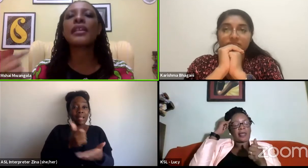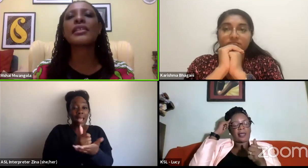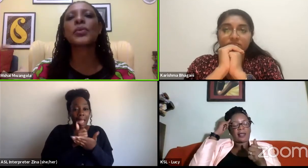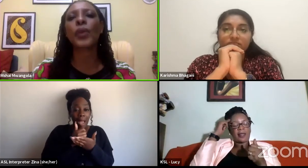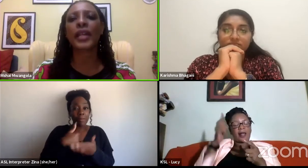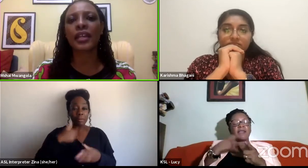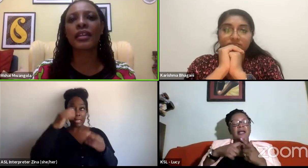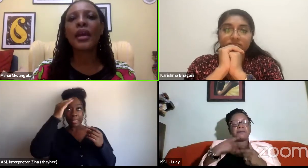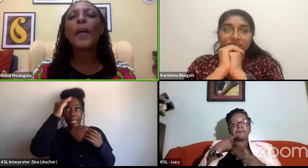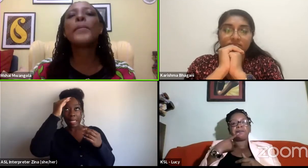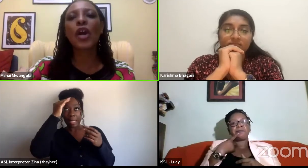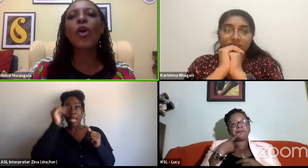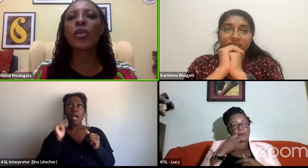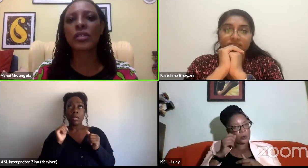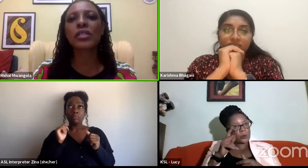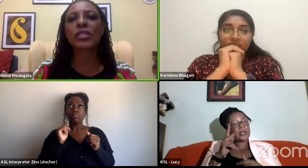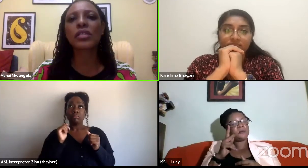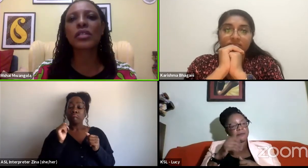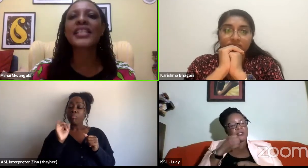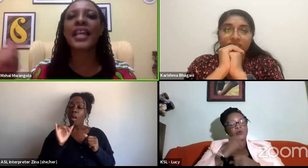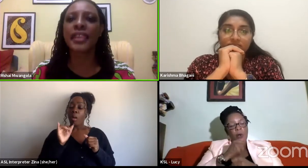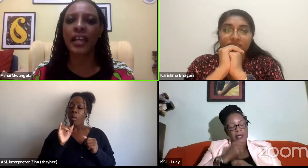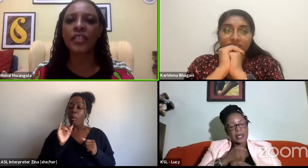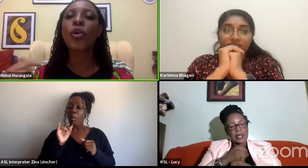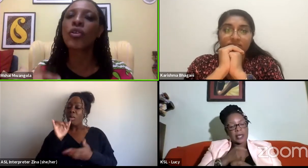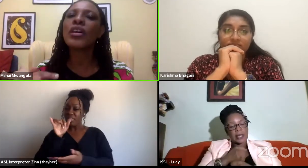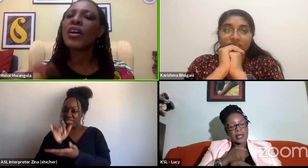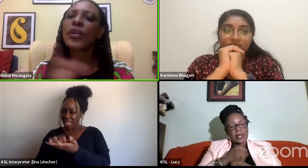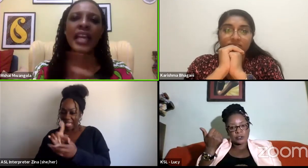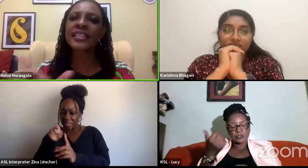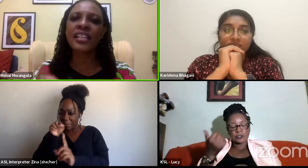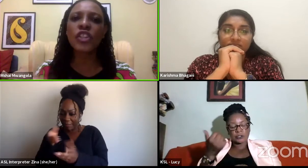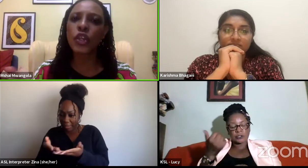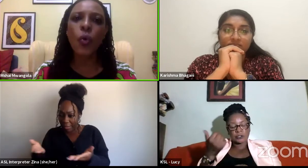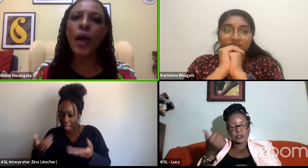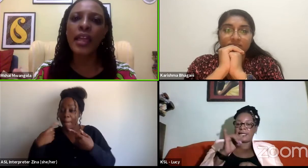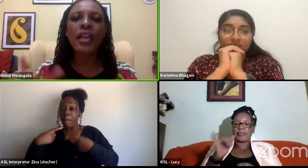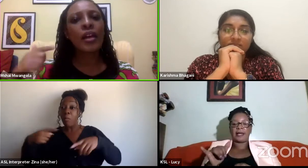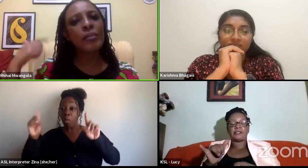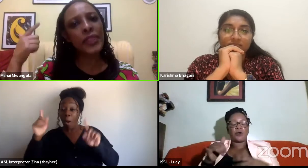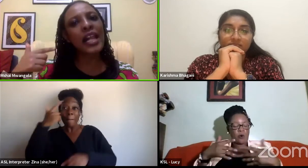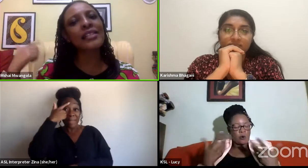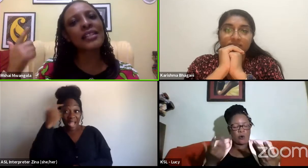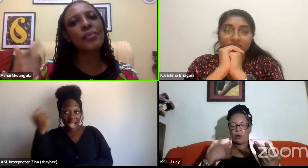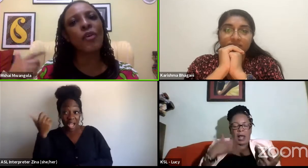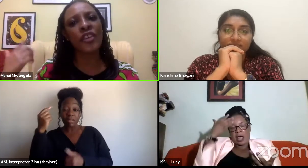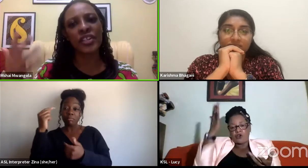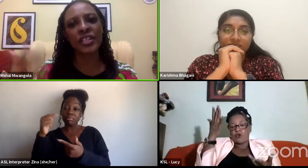this is working because of that and that, or, okay, I still don't know why, but then I'll sleep over it